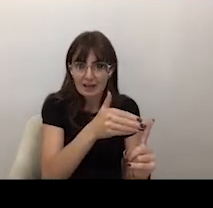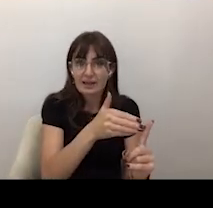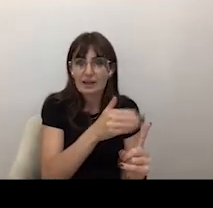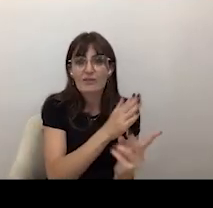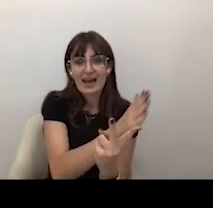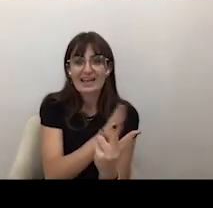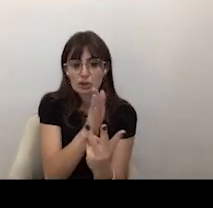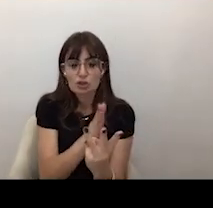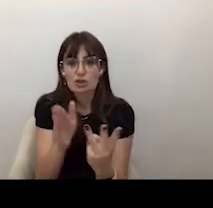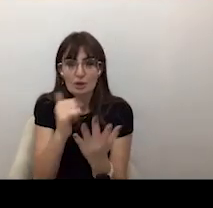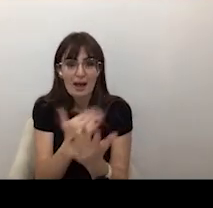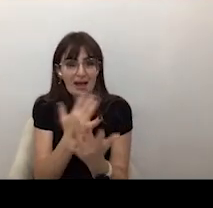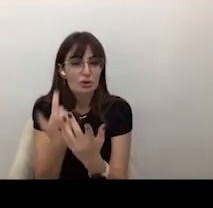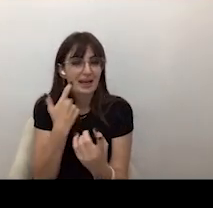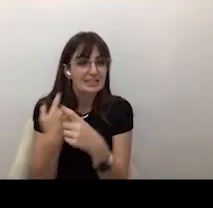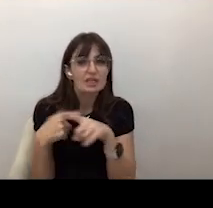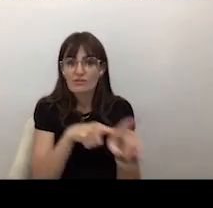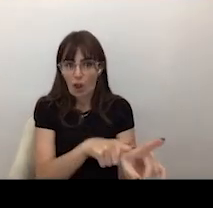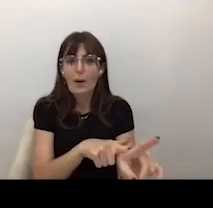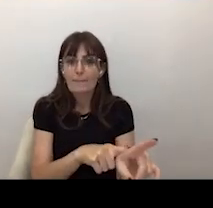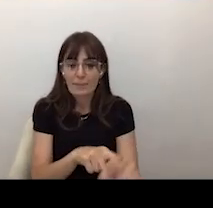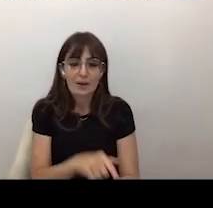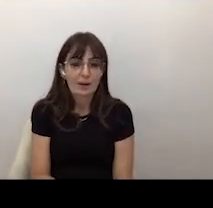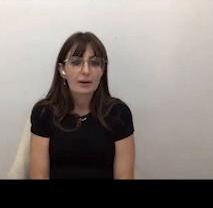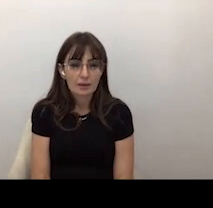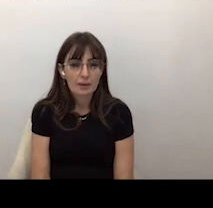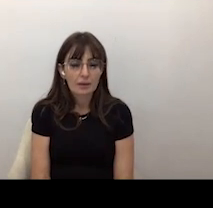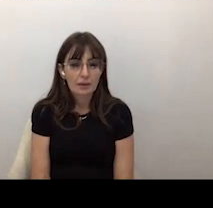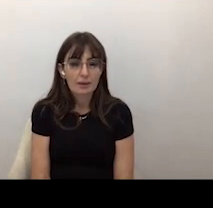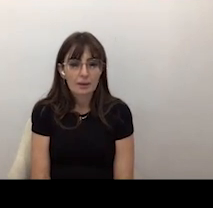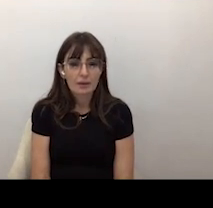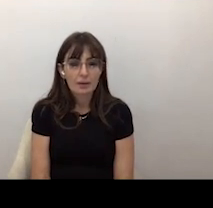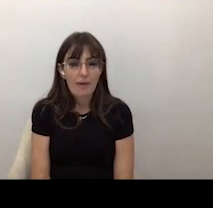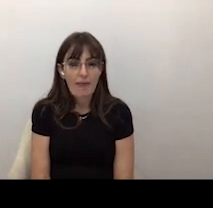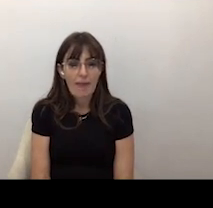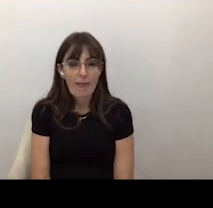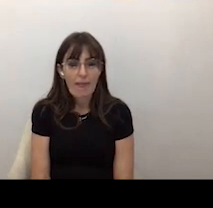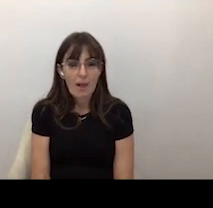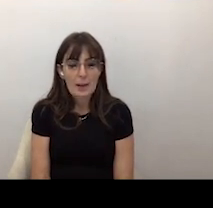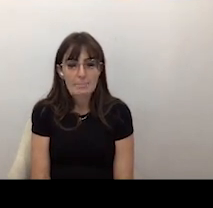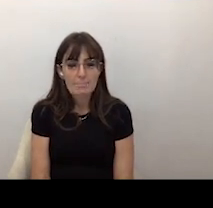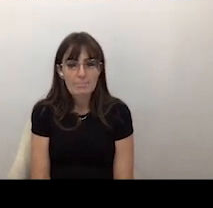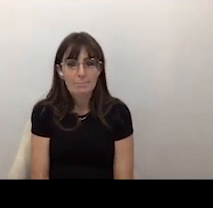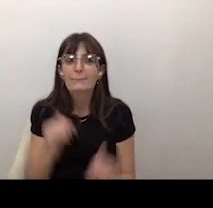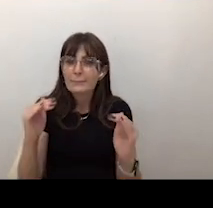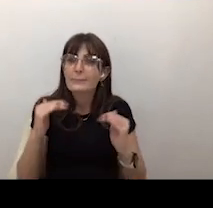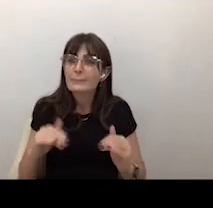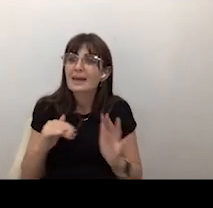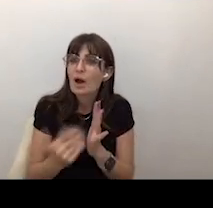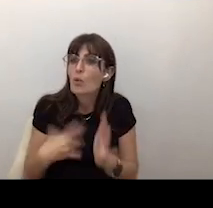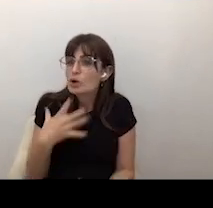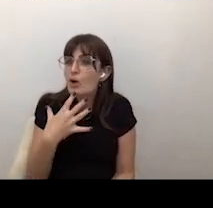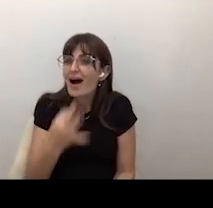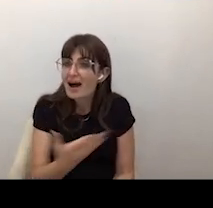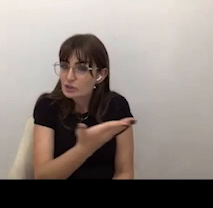can easily follow that from the data. I wanted to ask you, what support insight